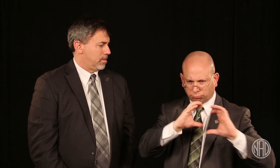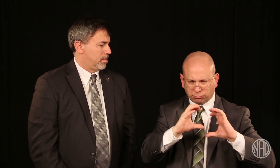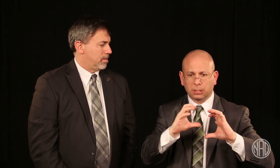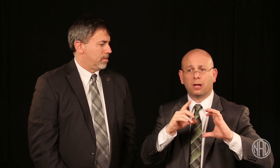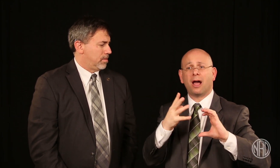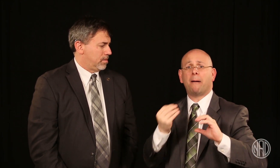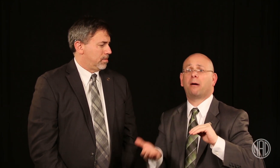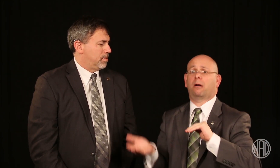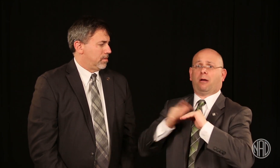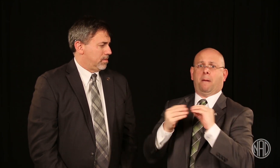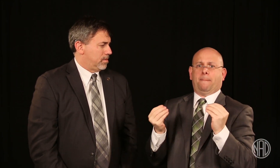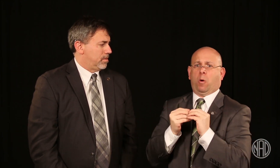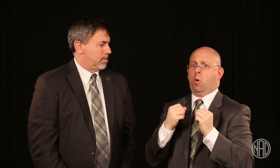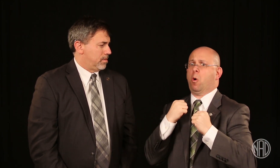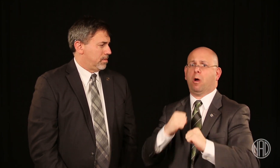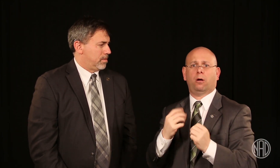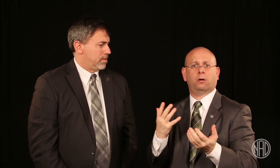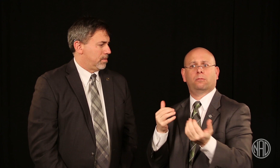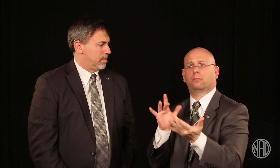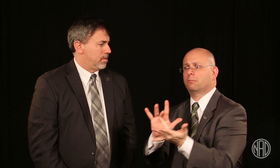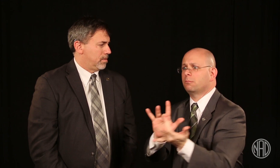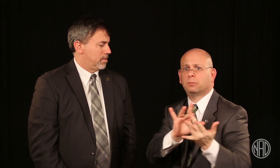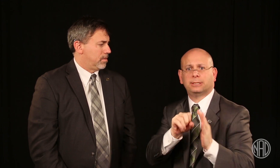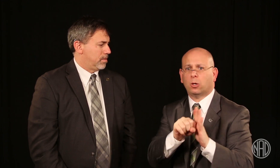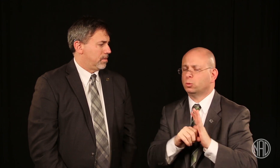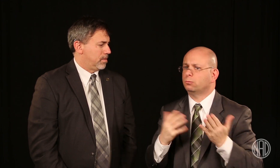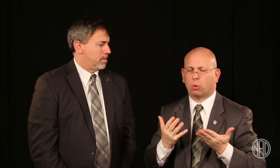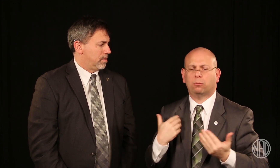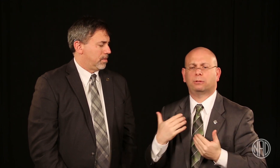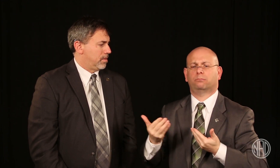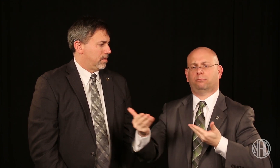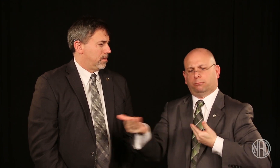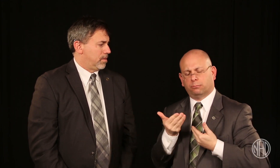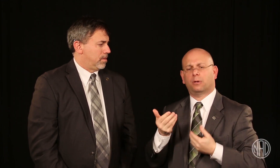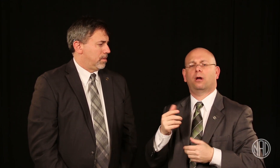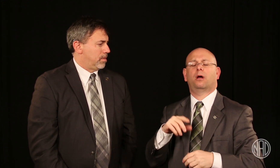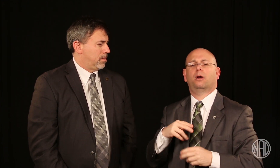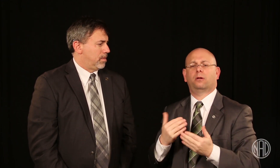In addition to that, further support is provided through another recent hire